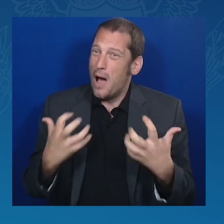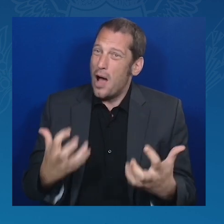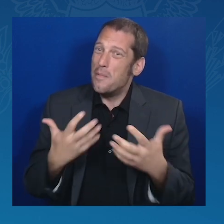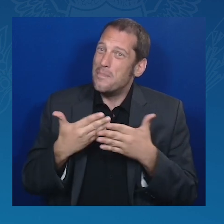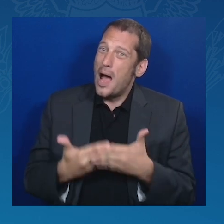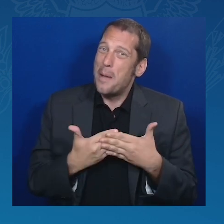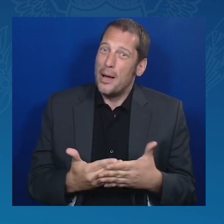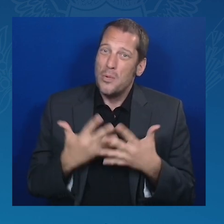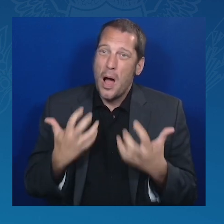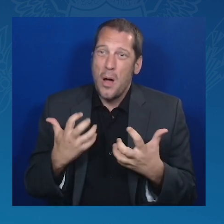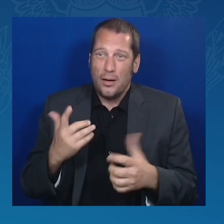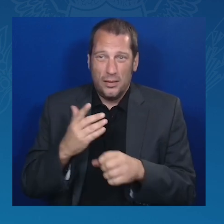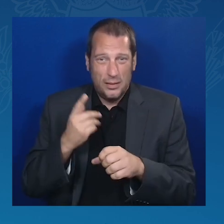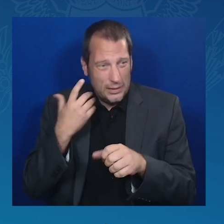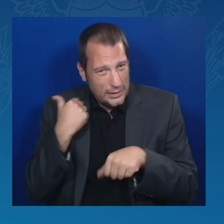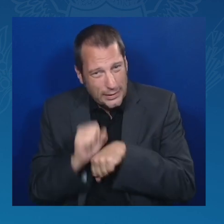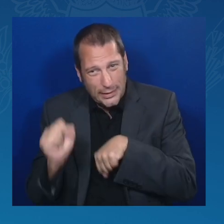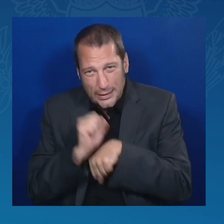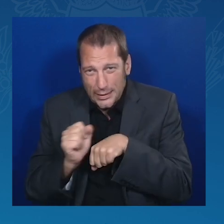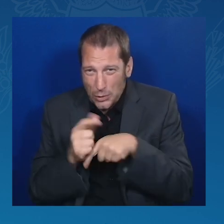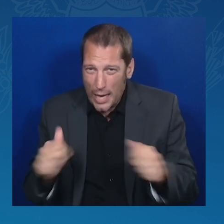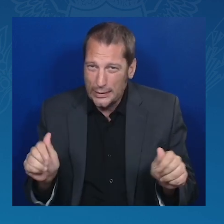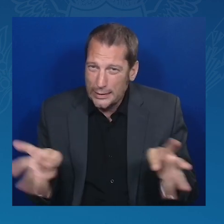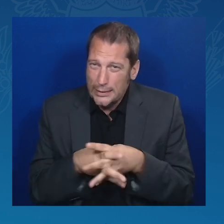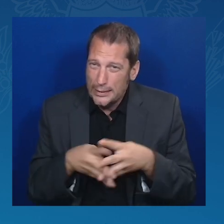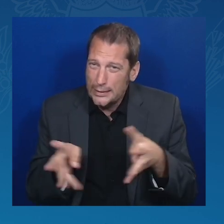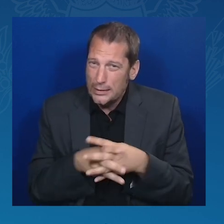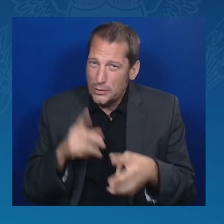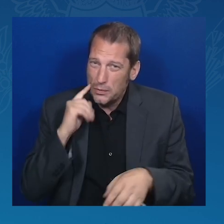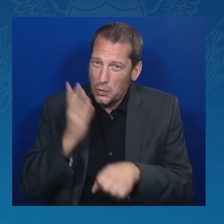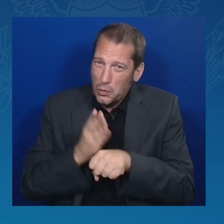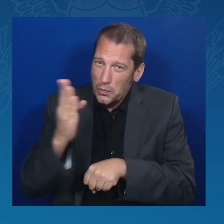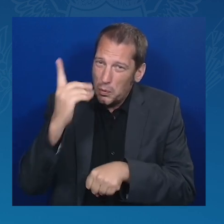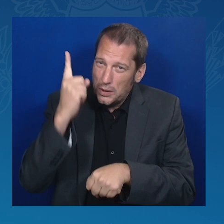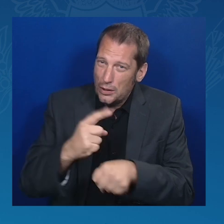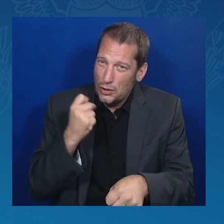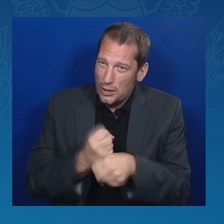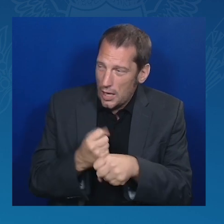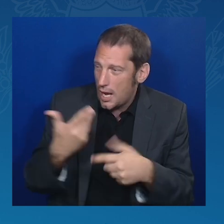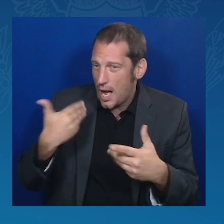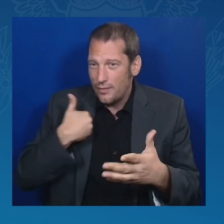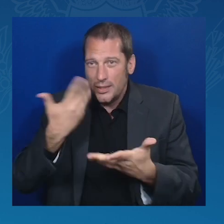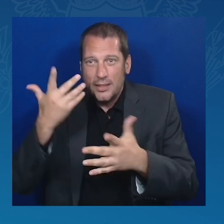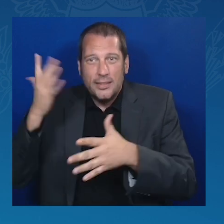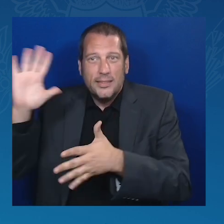Unfortunately, at 18 weeks, I suffered complications and we learned we were going to lose our baby girl.